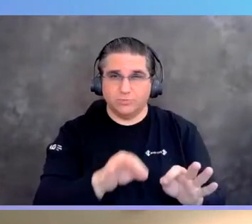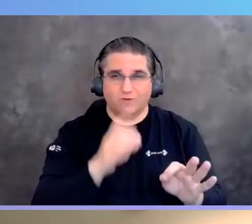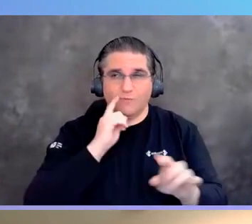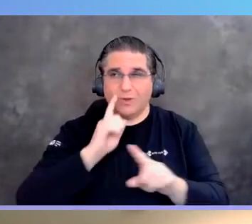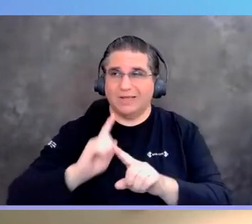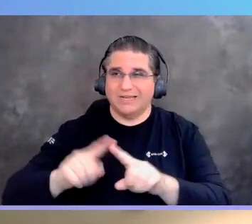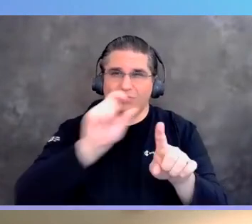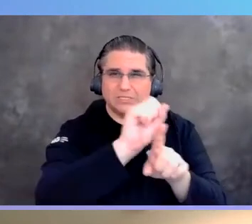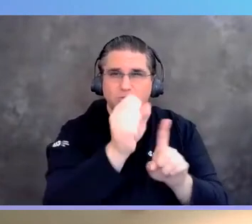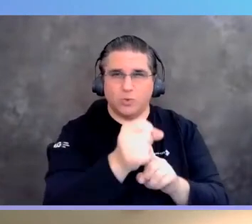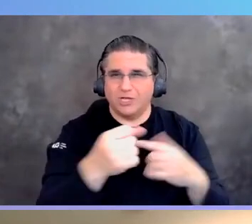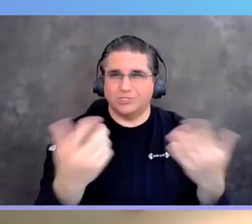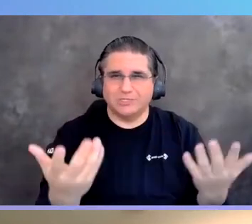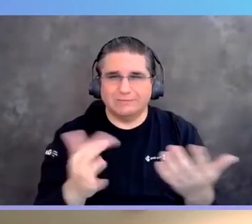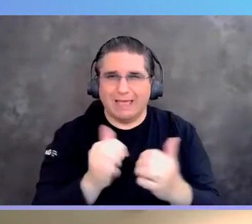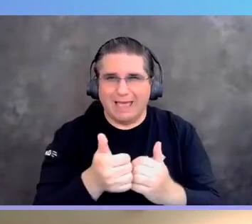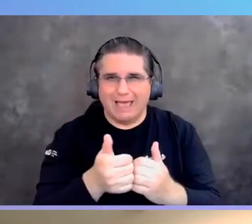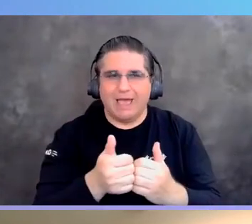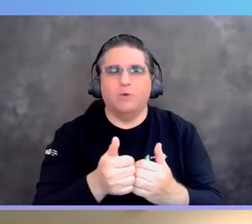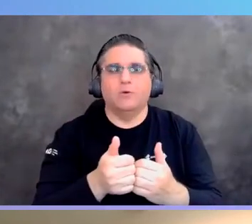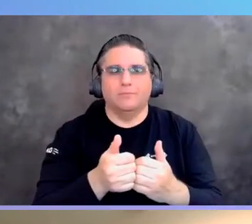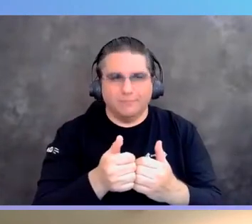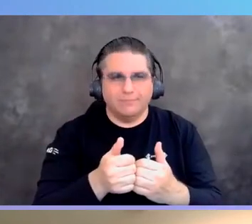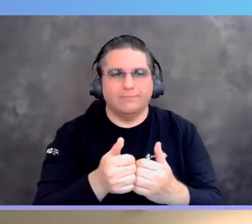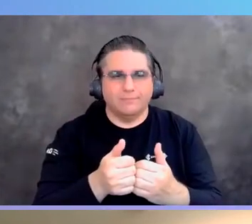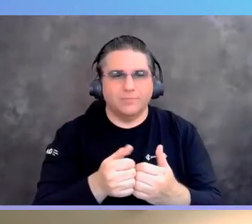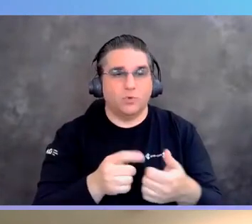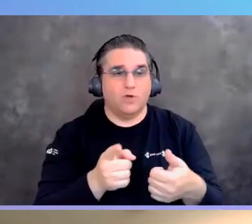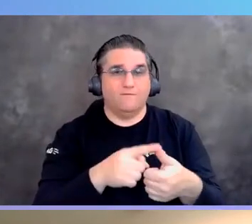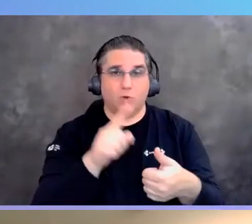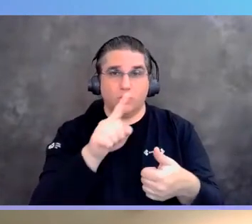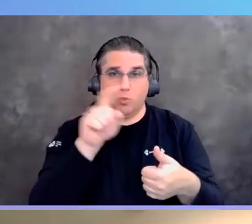kinds of information should be in the in the description? What